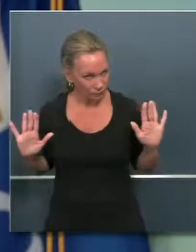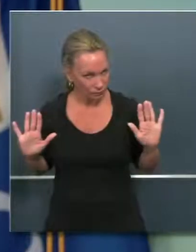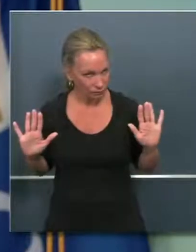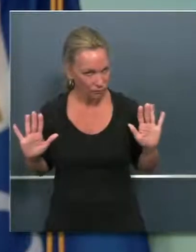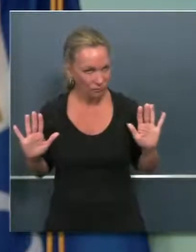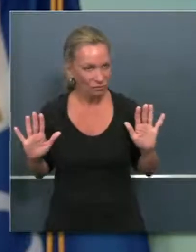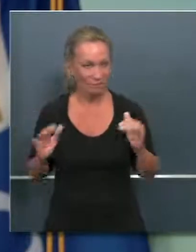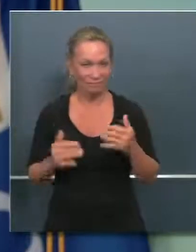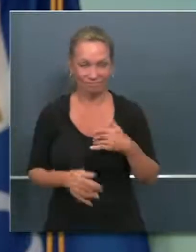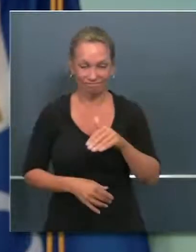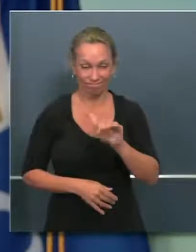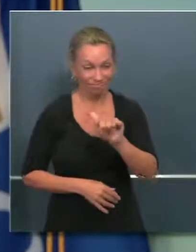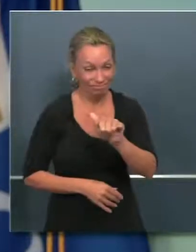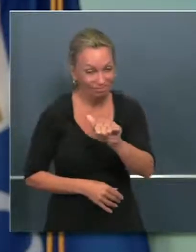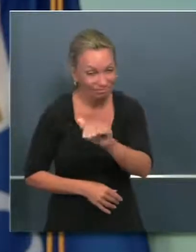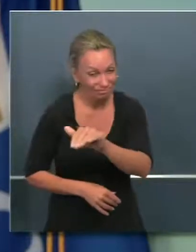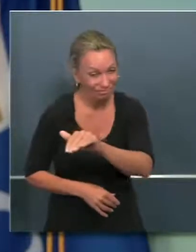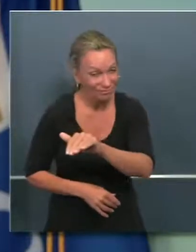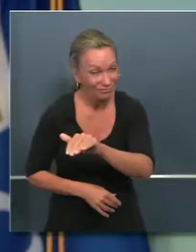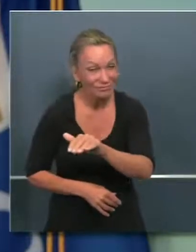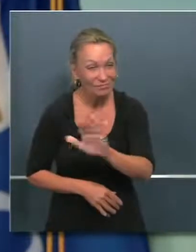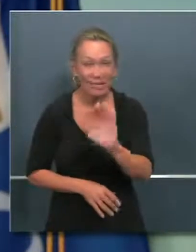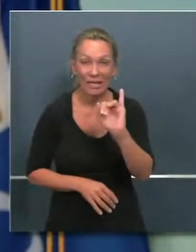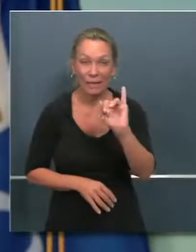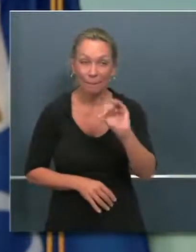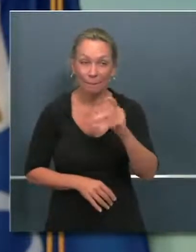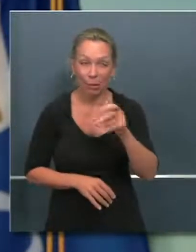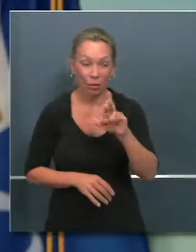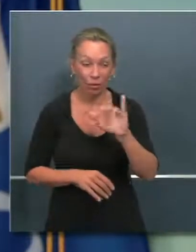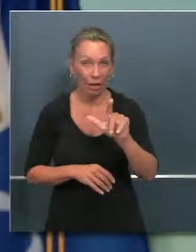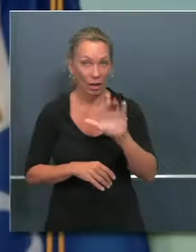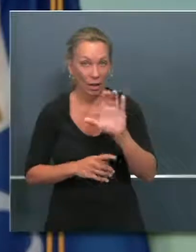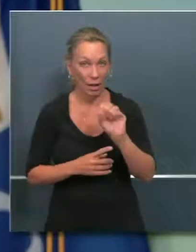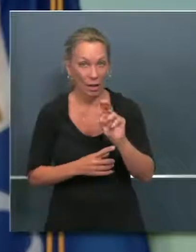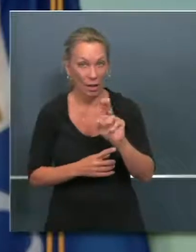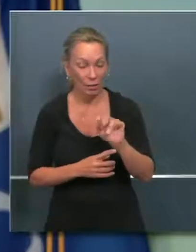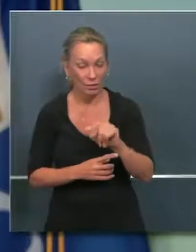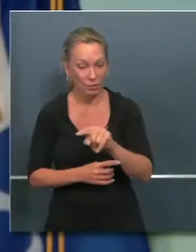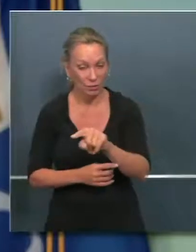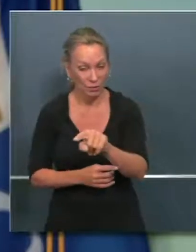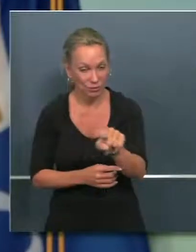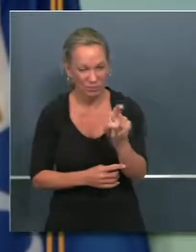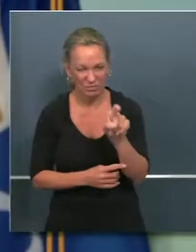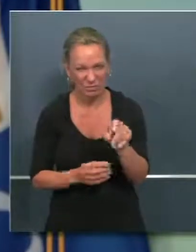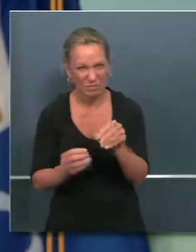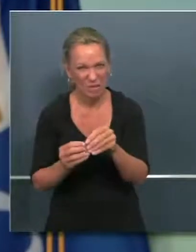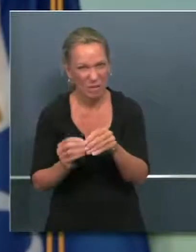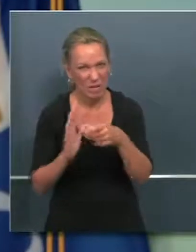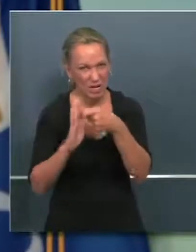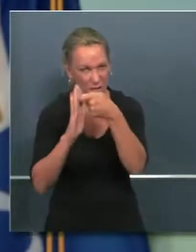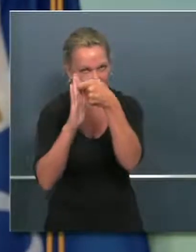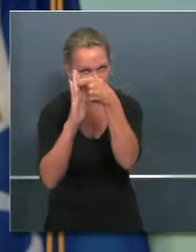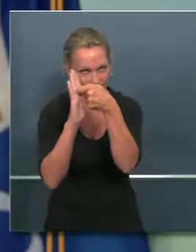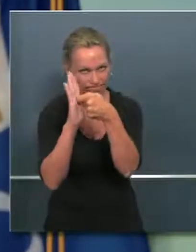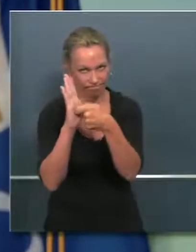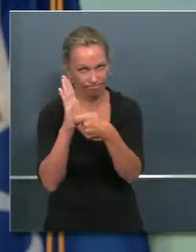County their formal County Board of Supervisors will be meeting today and tomorrow in making that